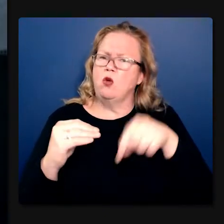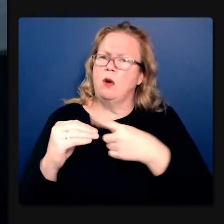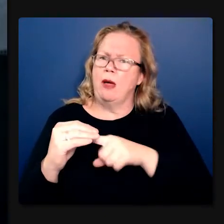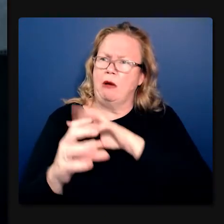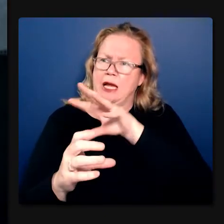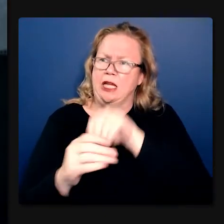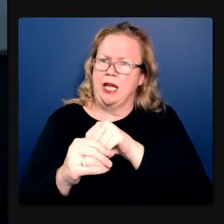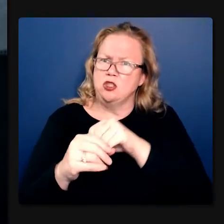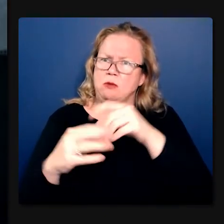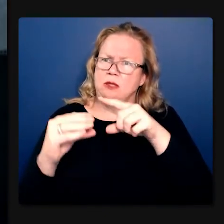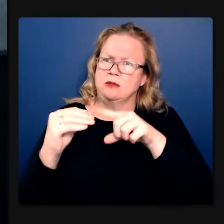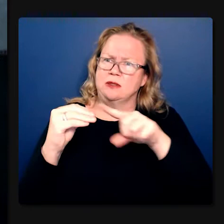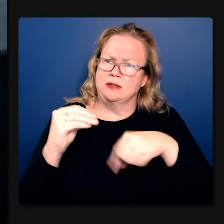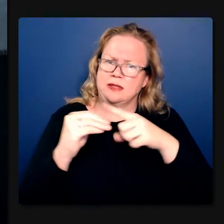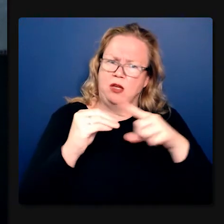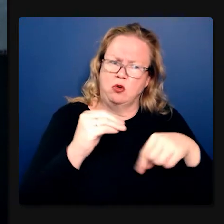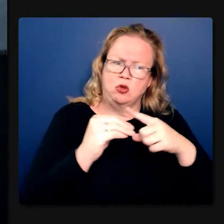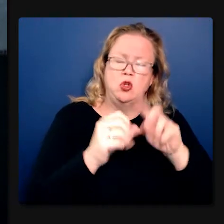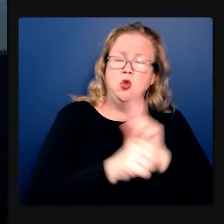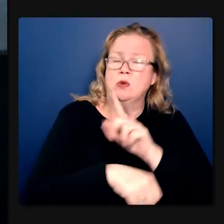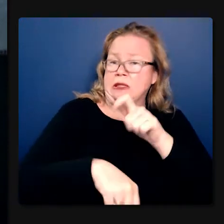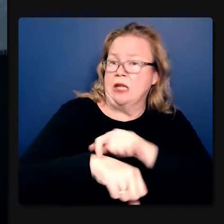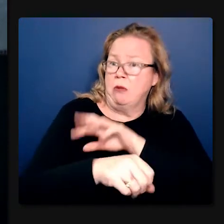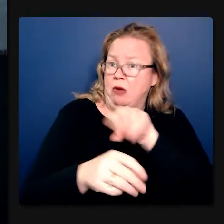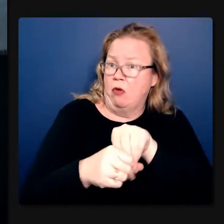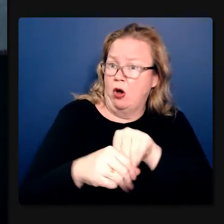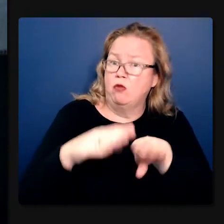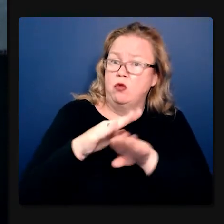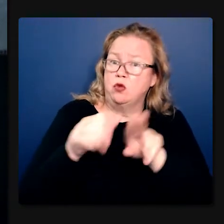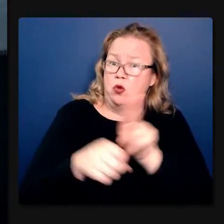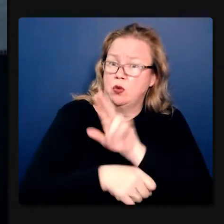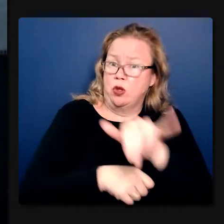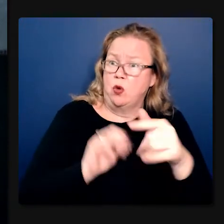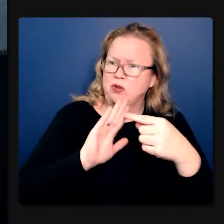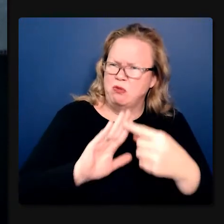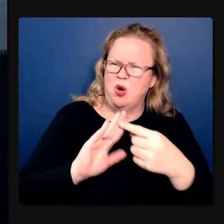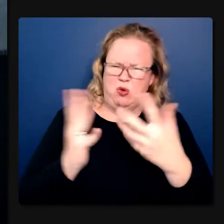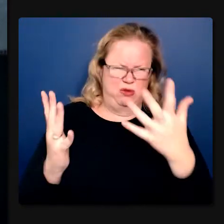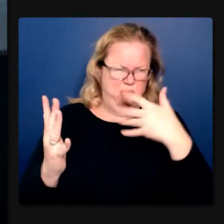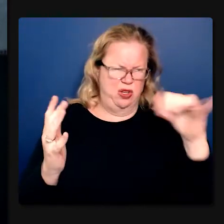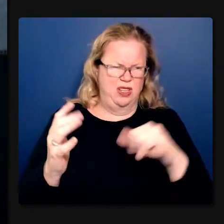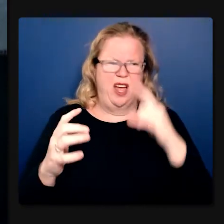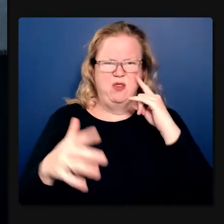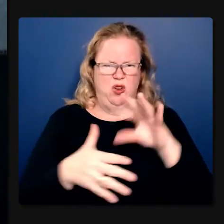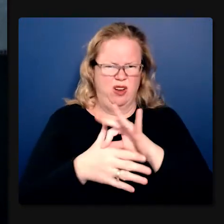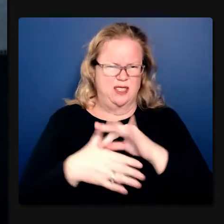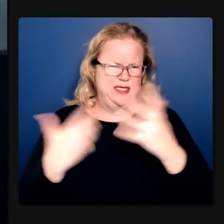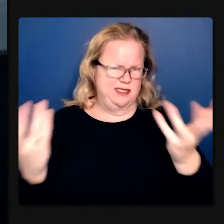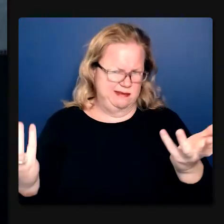of engagement by time investment based on those modalities? So, what does it look like for content?